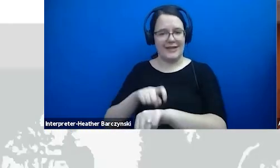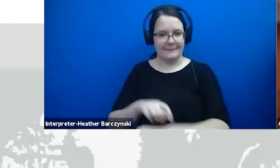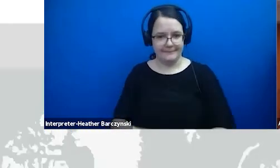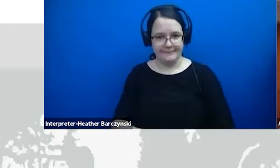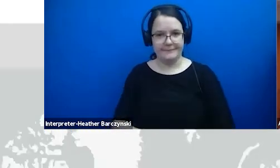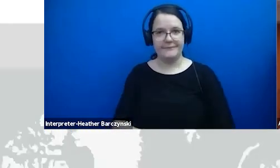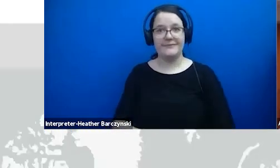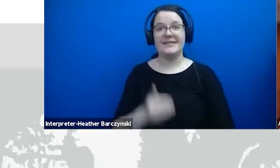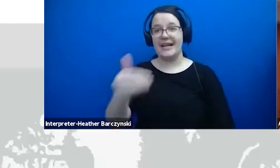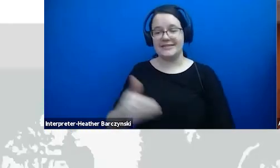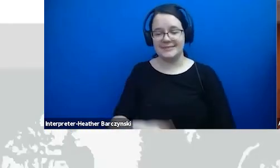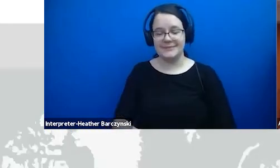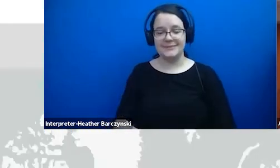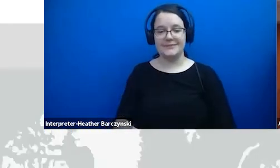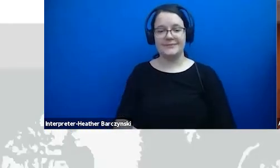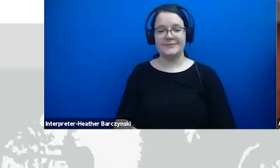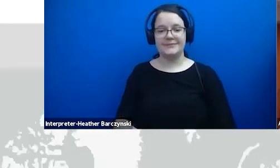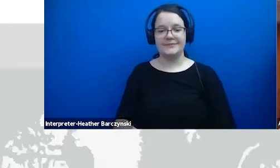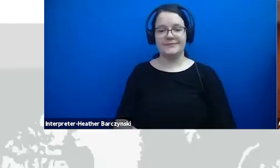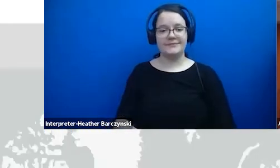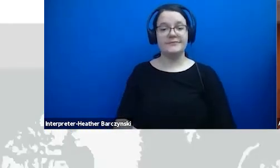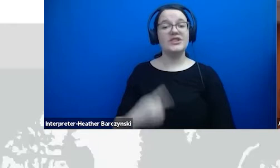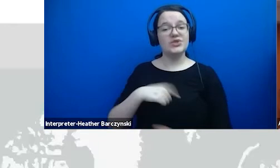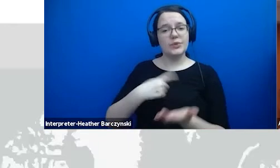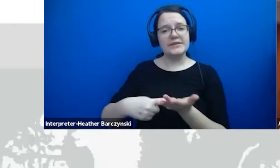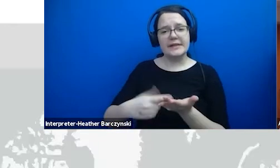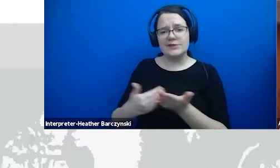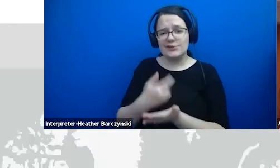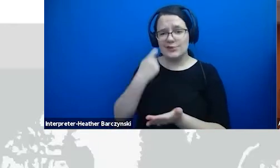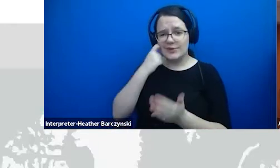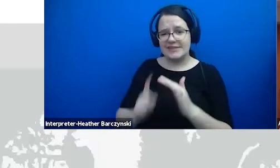and so although we're talking a lot about these new variants it was quite clear at the very